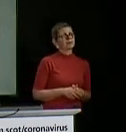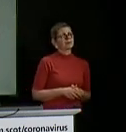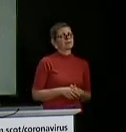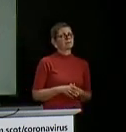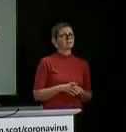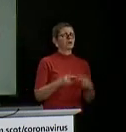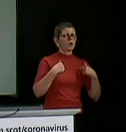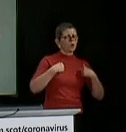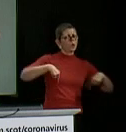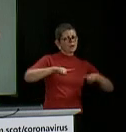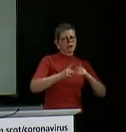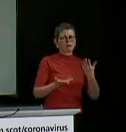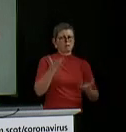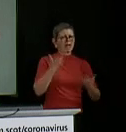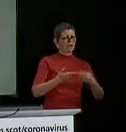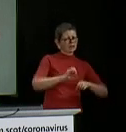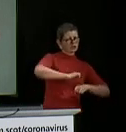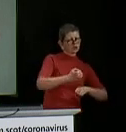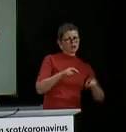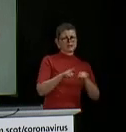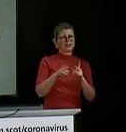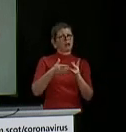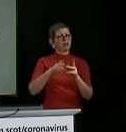doing between countries and each of those countries we are looking at. I think there